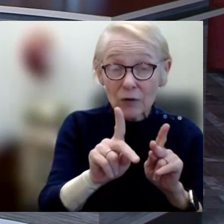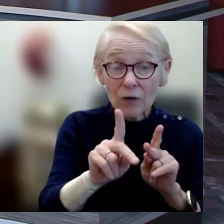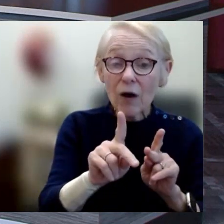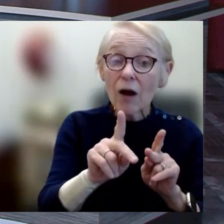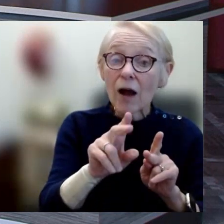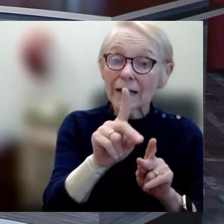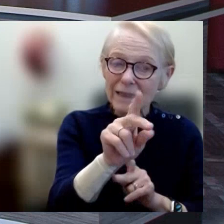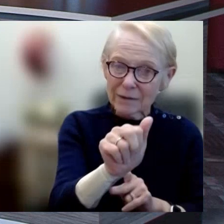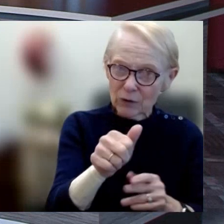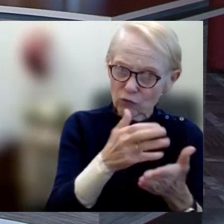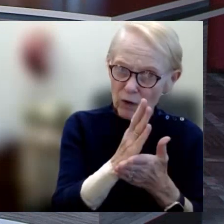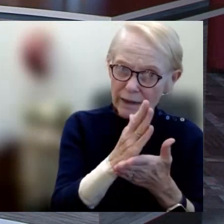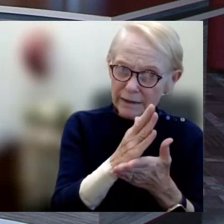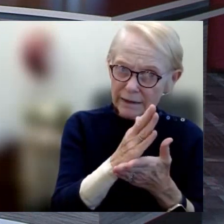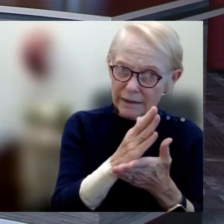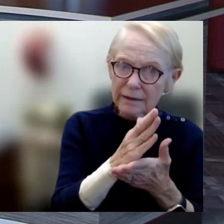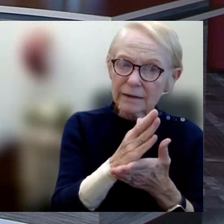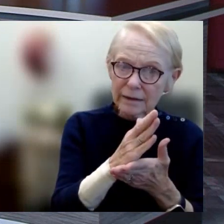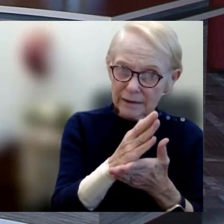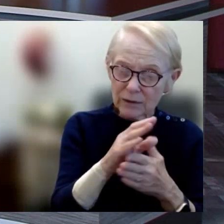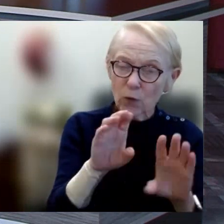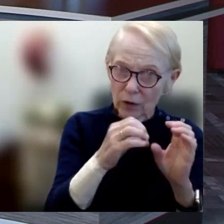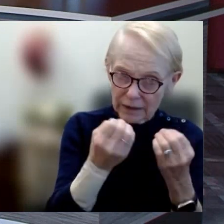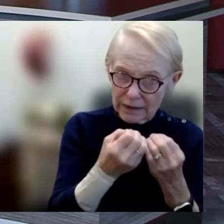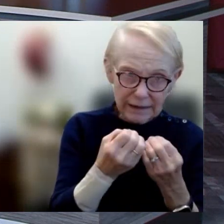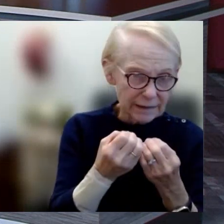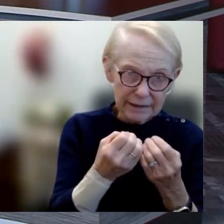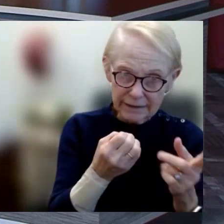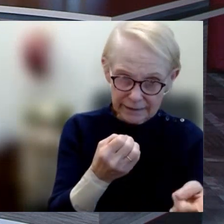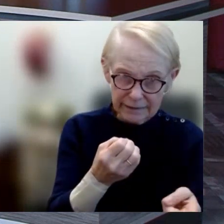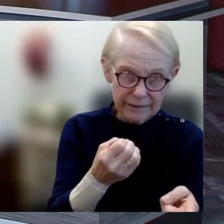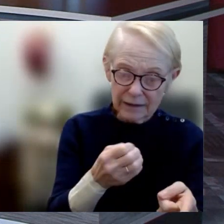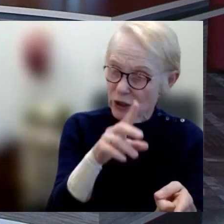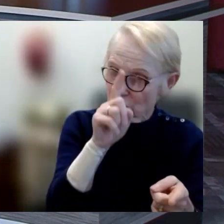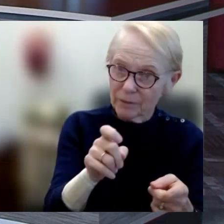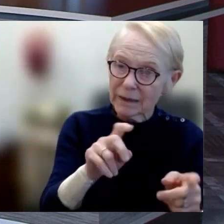no this you know this is not the way things should be done things should be done differently but that